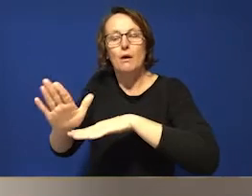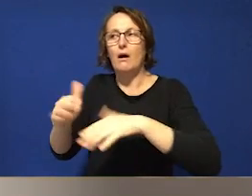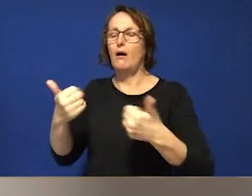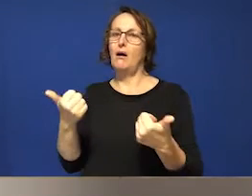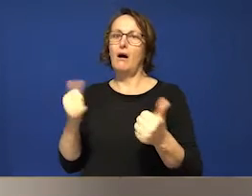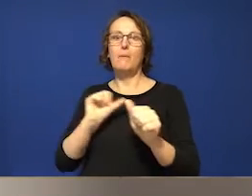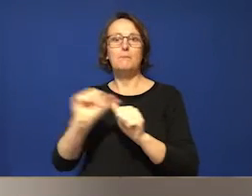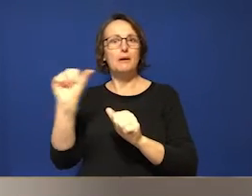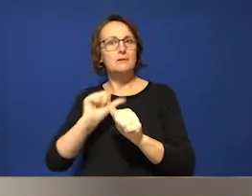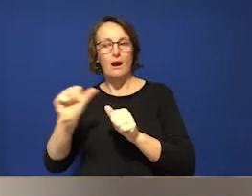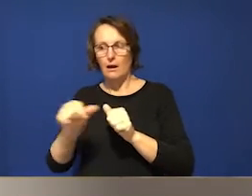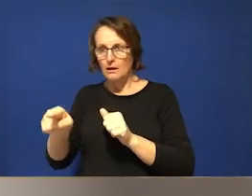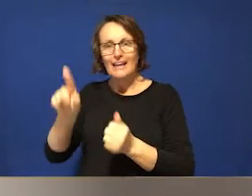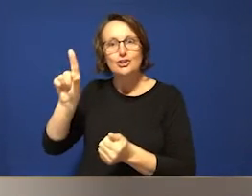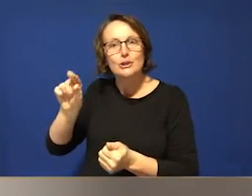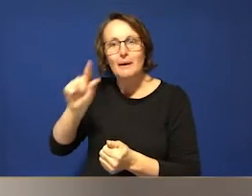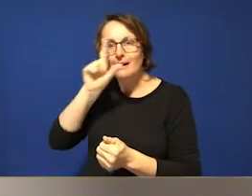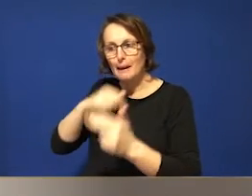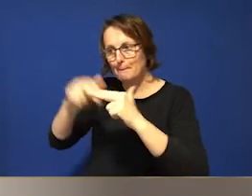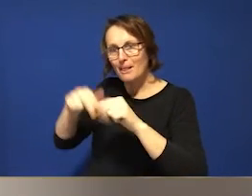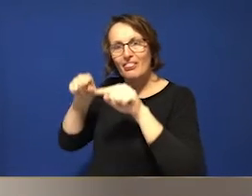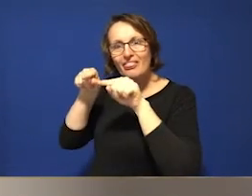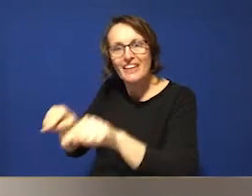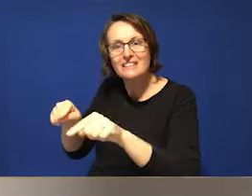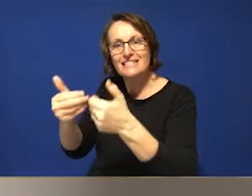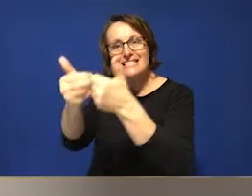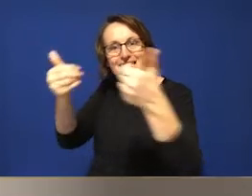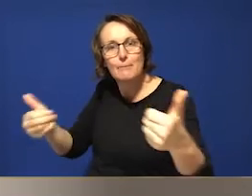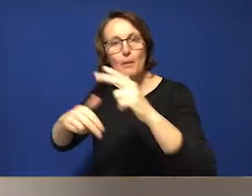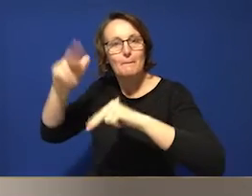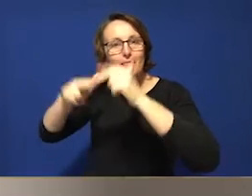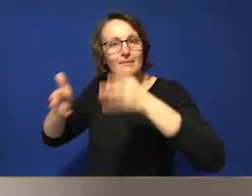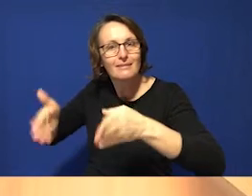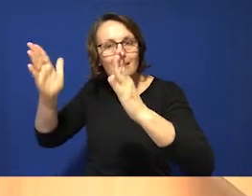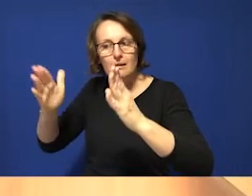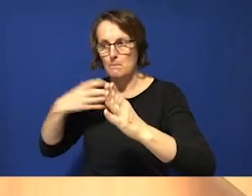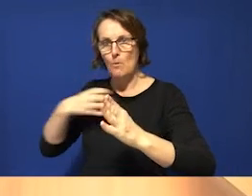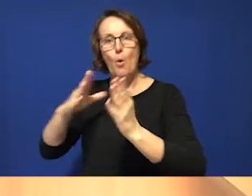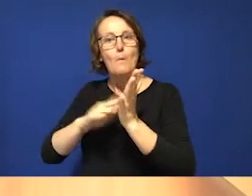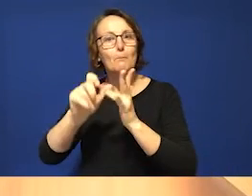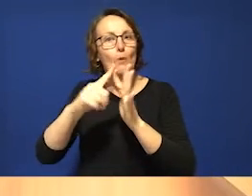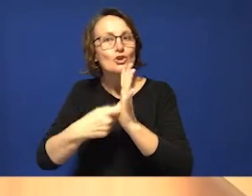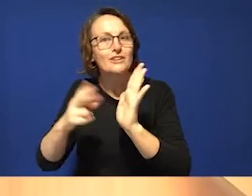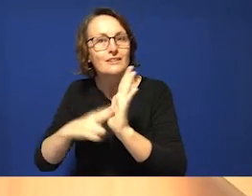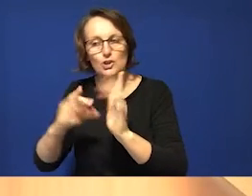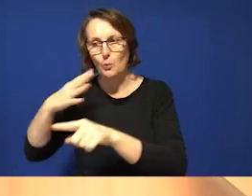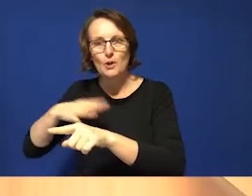It made this an economical building to build and in a contemporary manner. So we just didn't need to deal with all of the old baggage